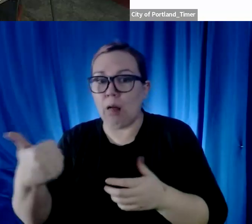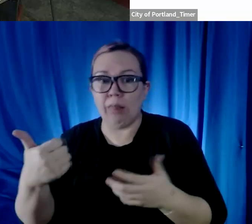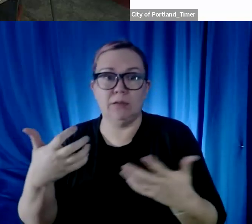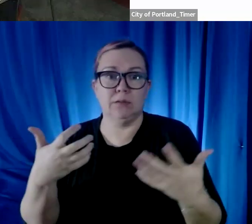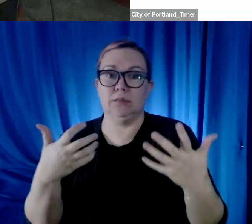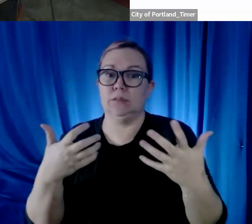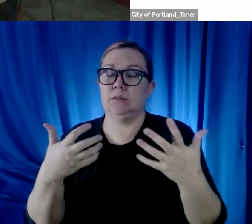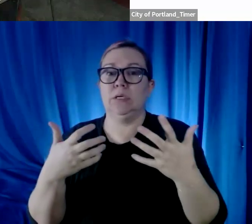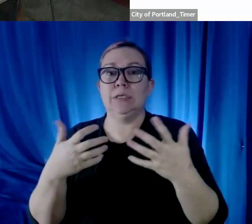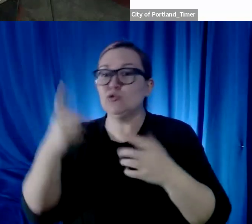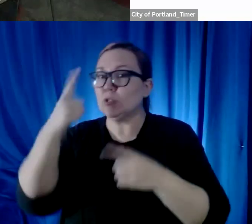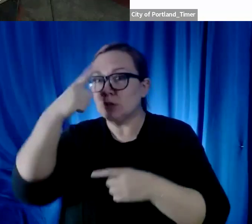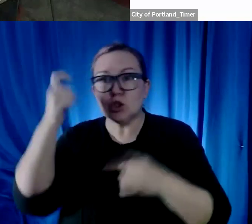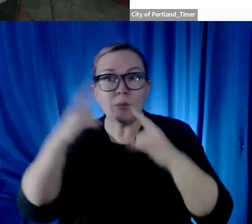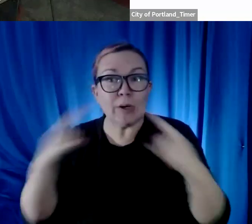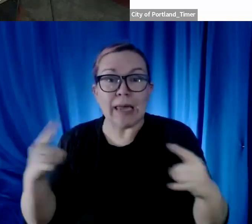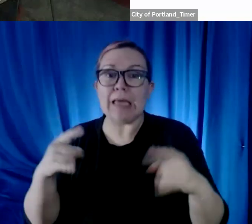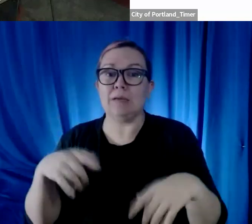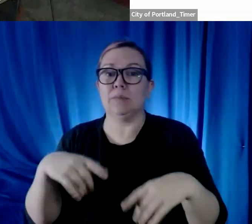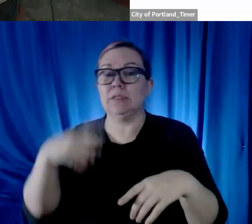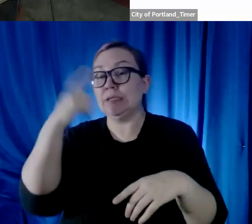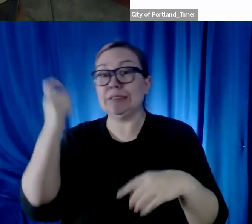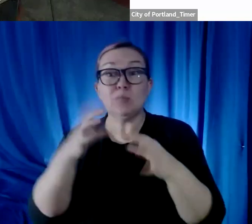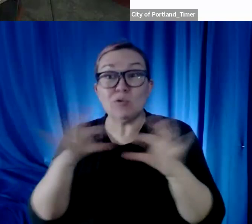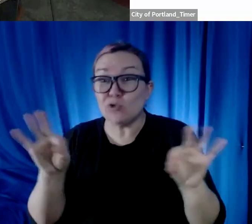Summer camp, some are free for our park squad and fitness in the park.